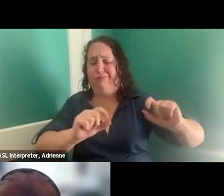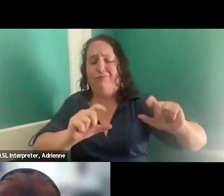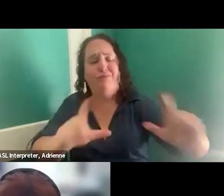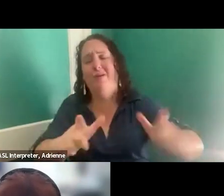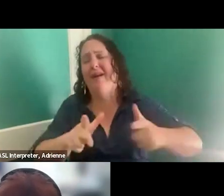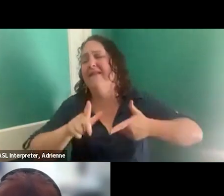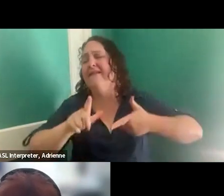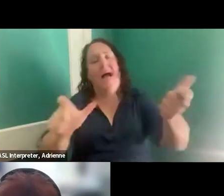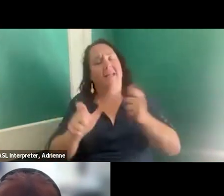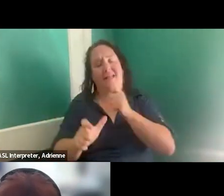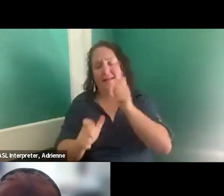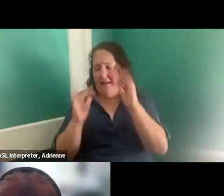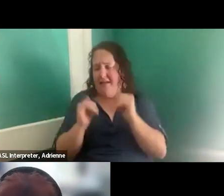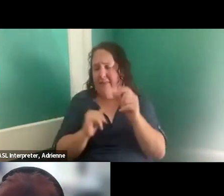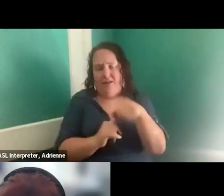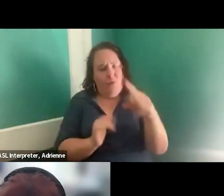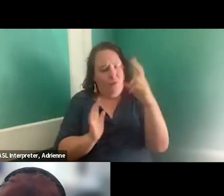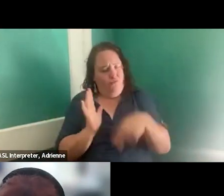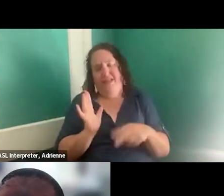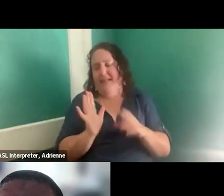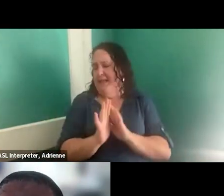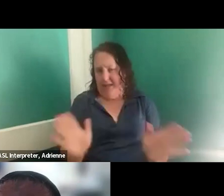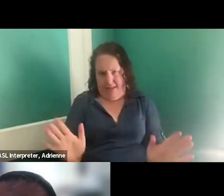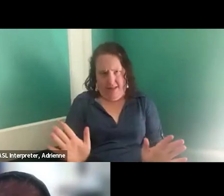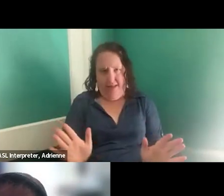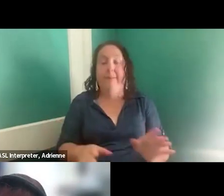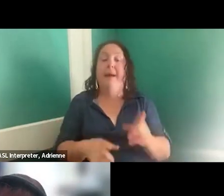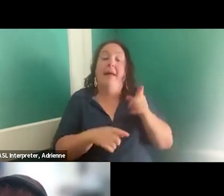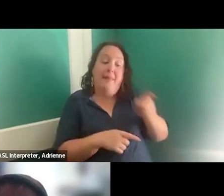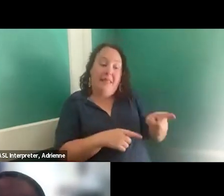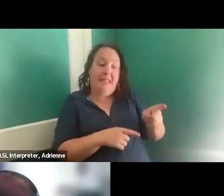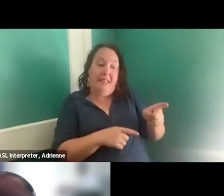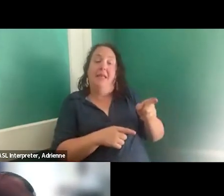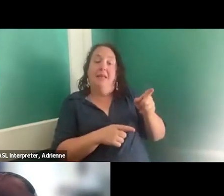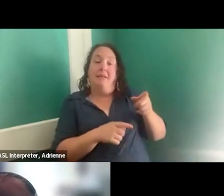Of my approach.